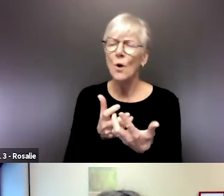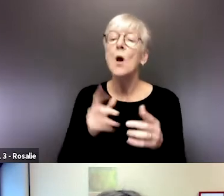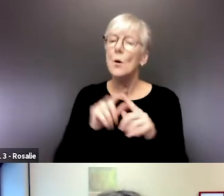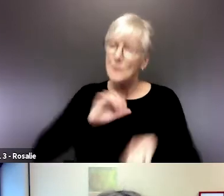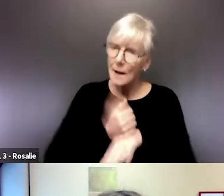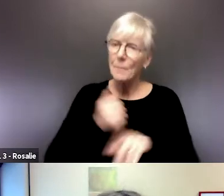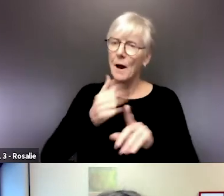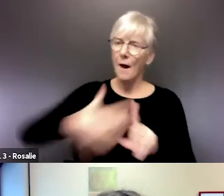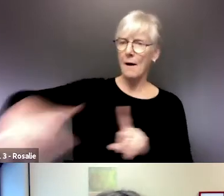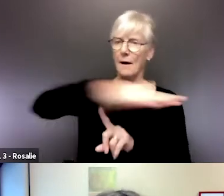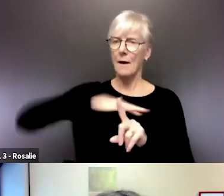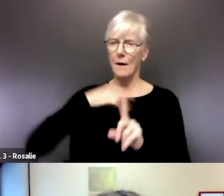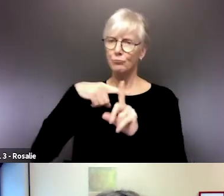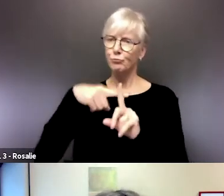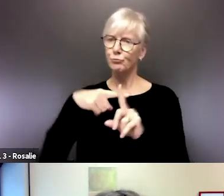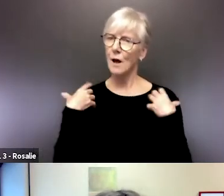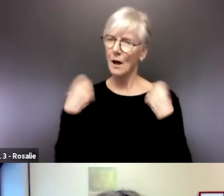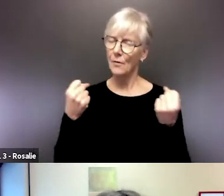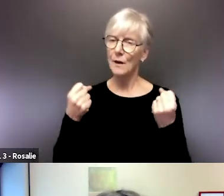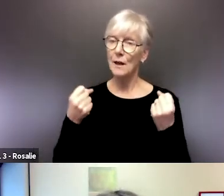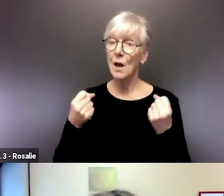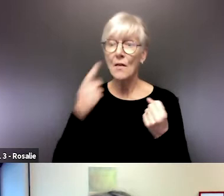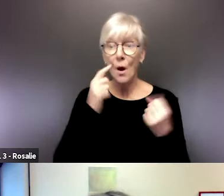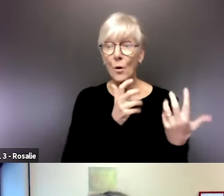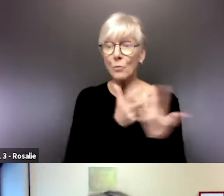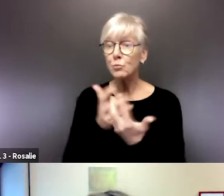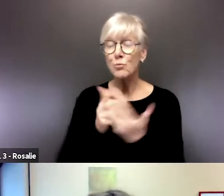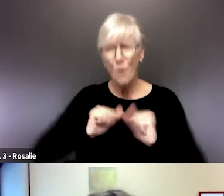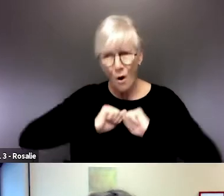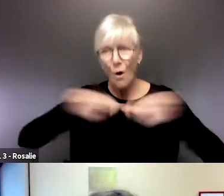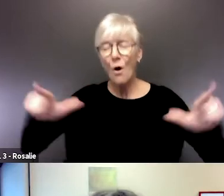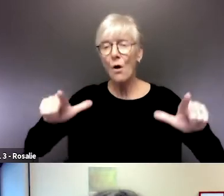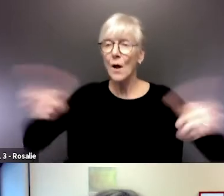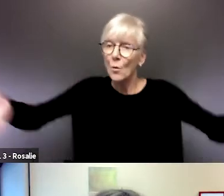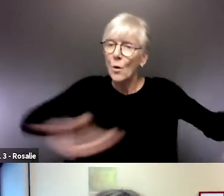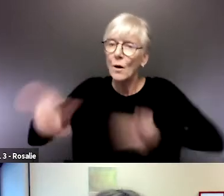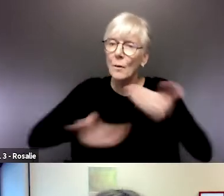that will ensure the integration of all employees into the workplace and job retention for home.